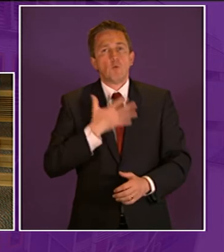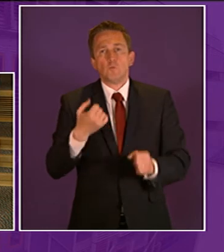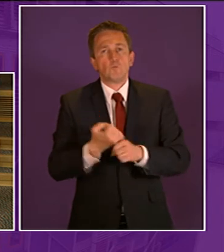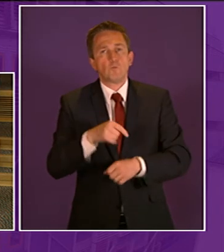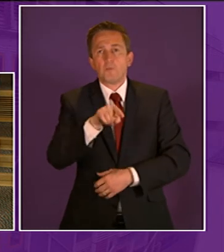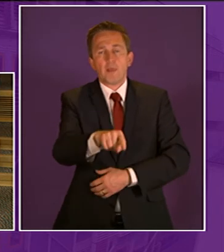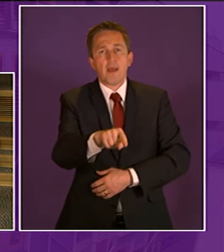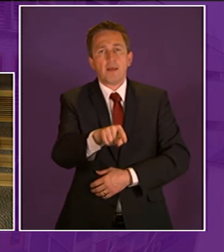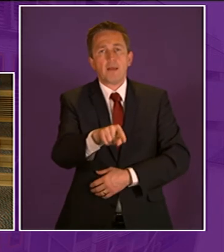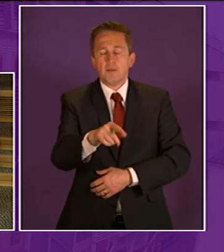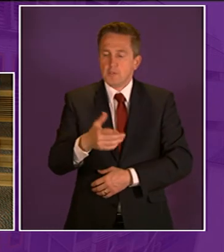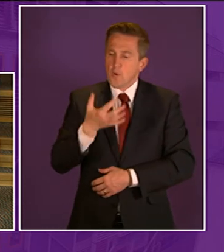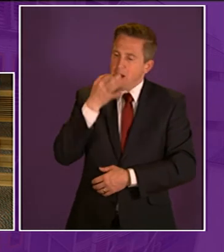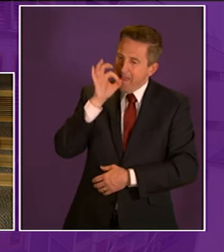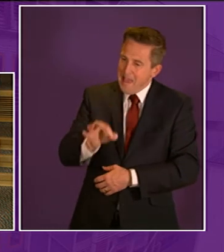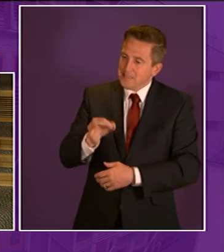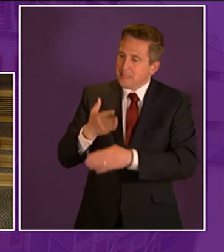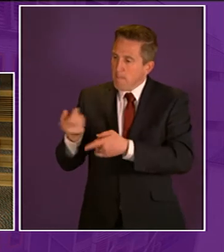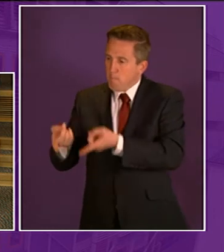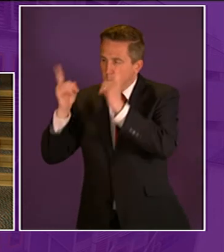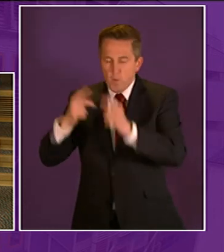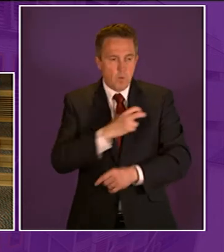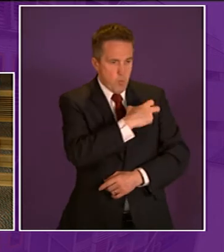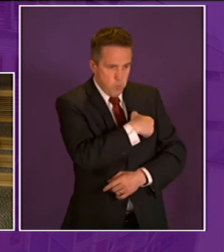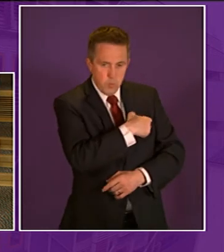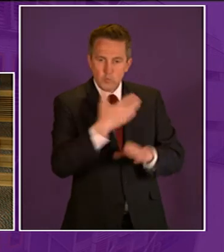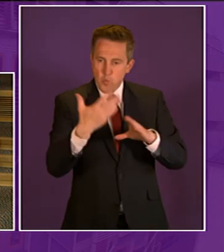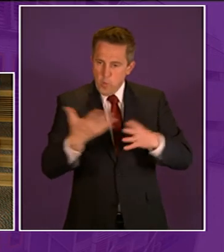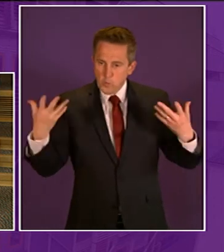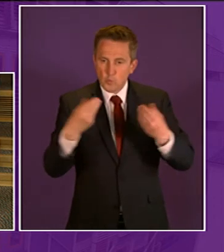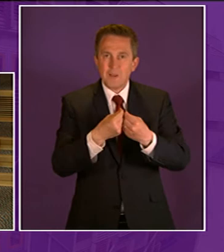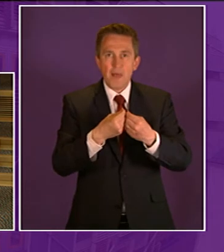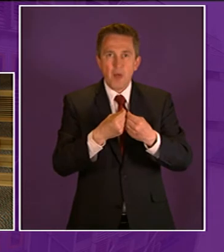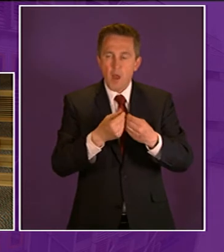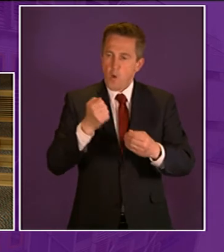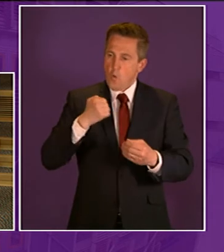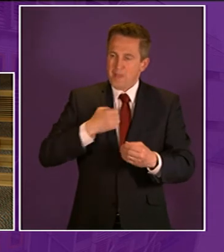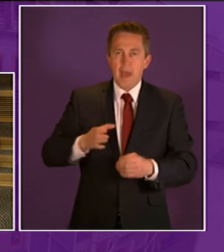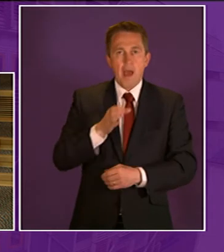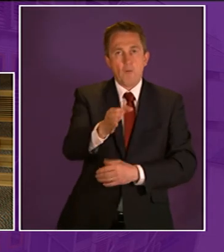I therefore urge both parties to work constructively with our independent facilitator to find common